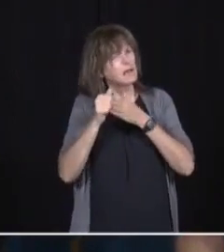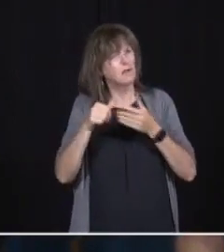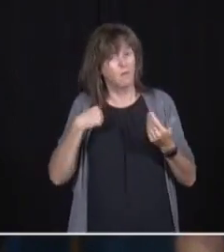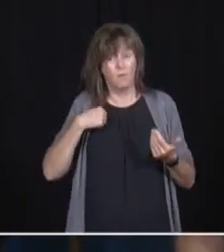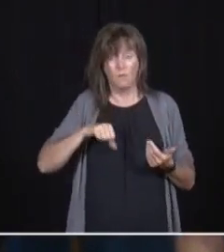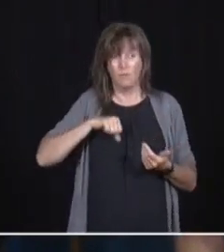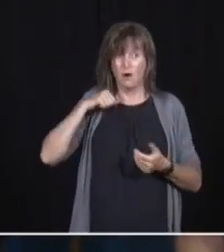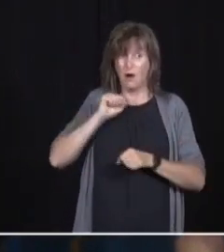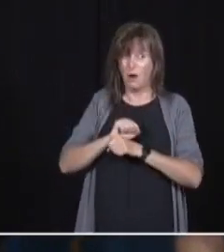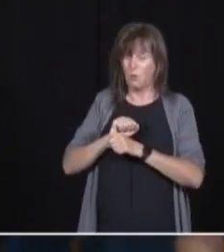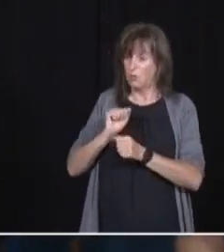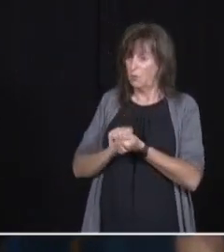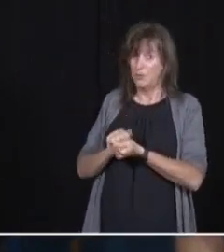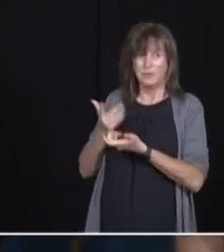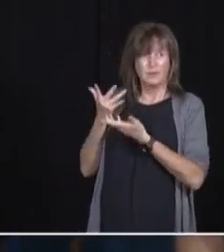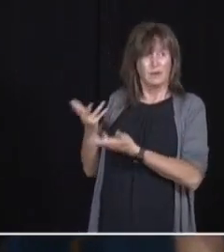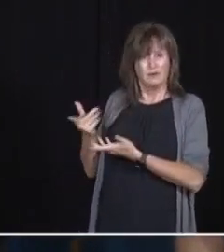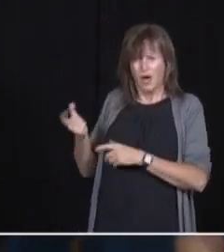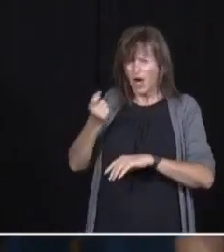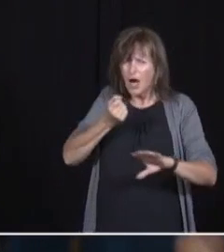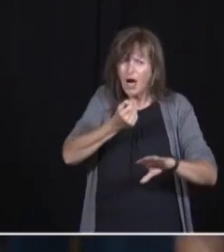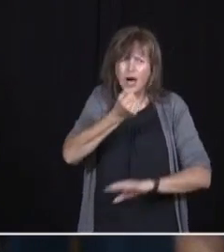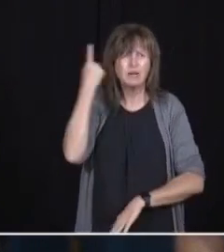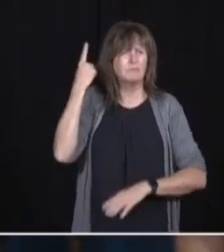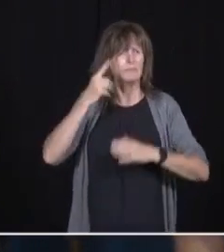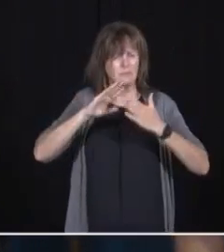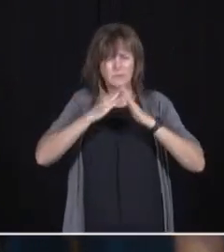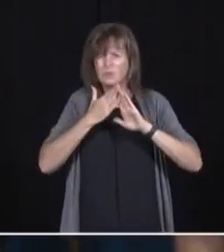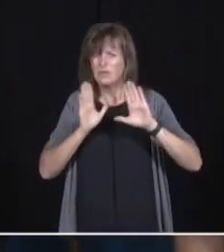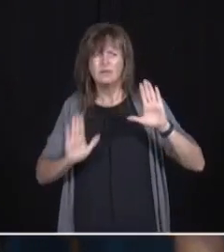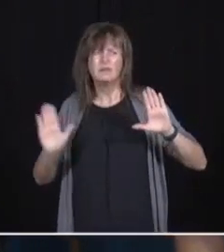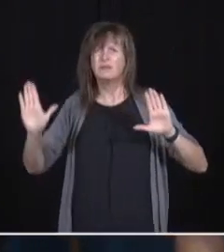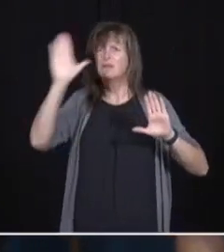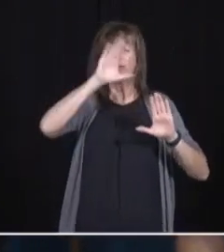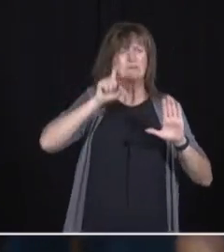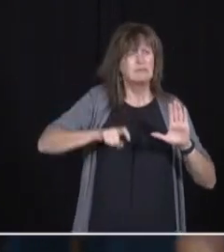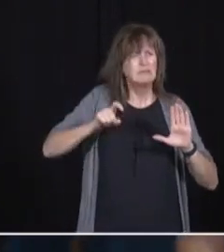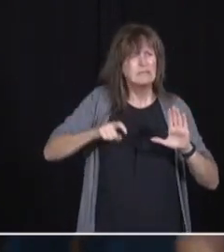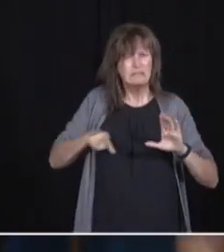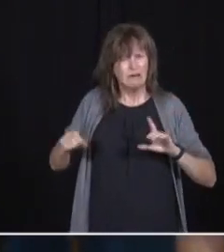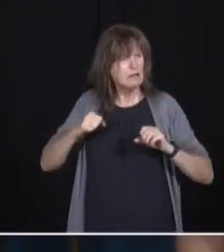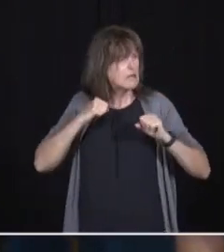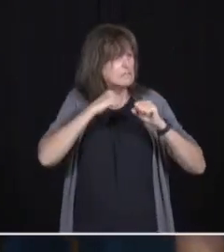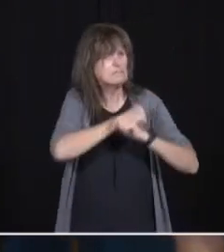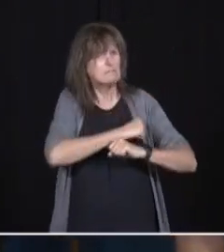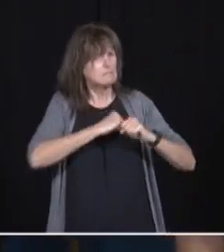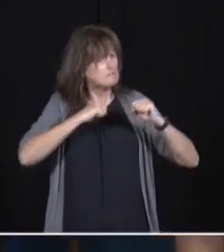Throughout negotiations with the federal government. I am proud to work alongside someone who understands the needs of Ontario municipalities